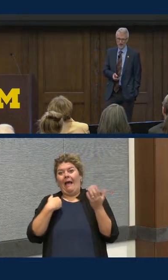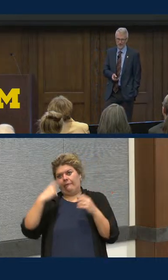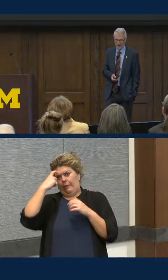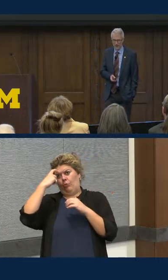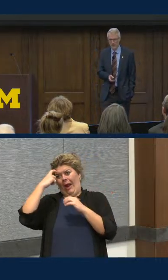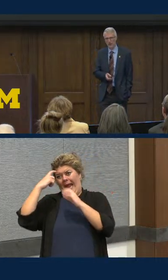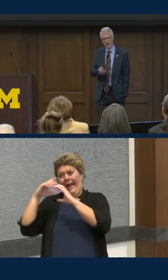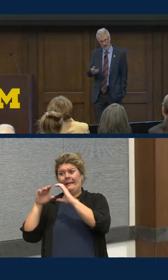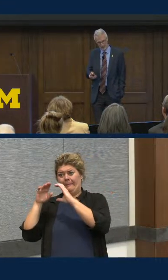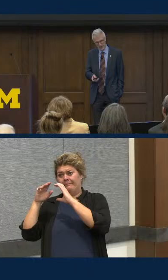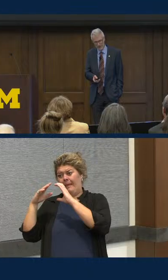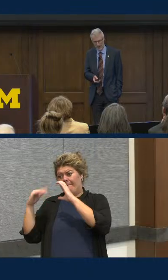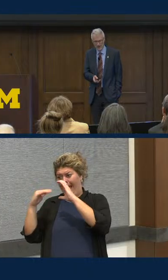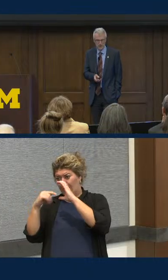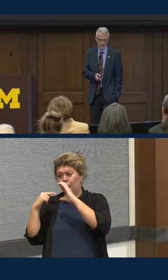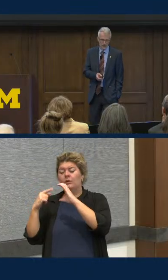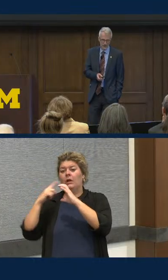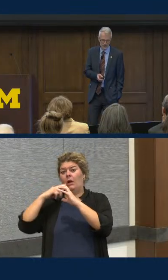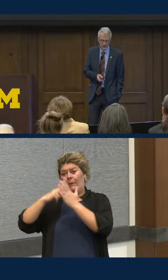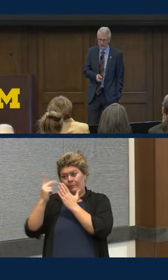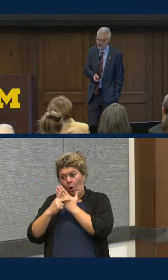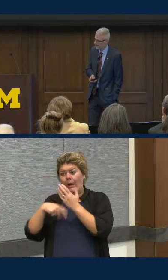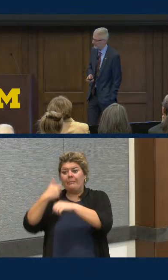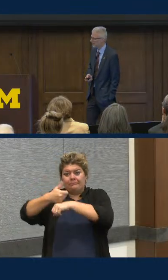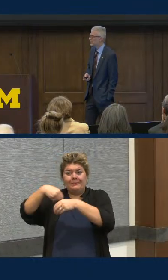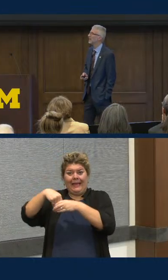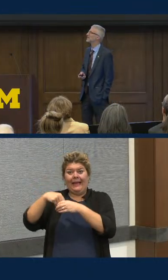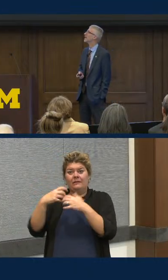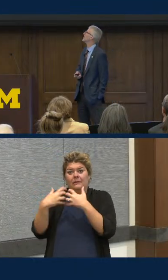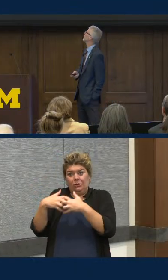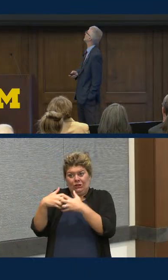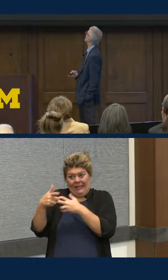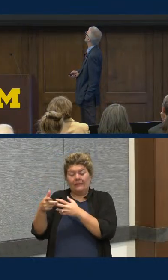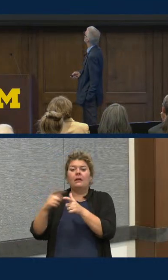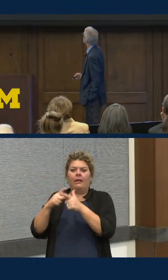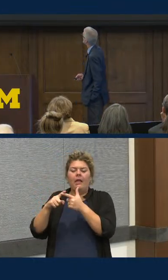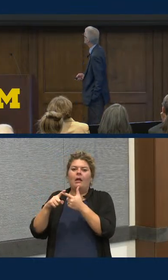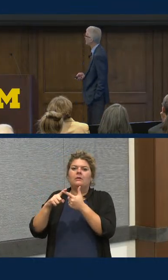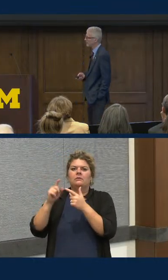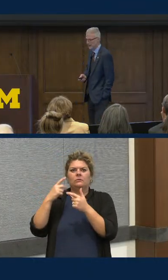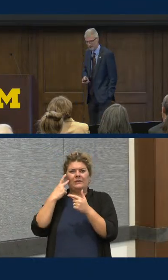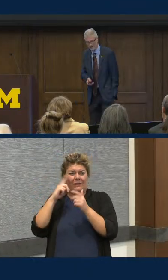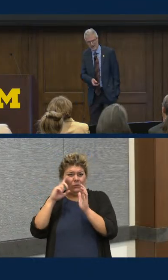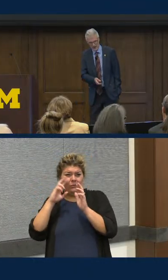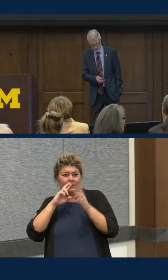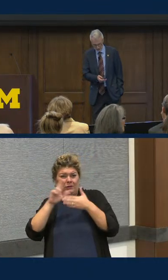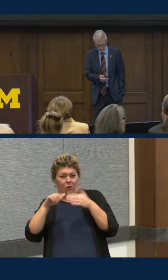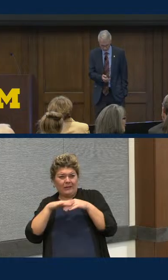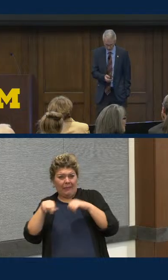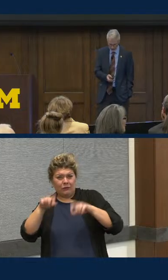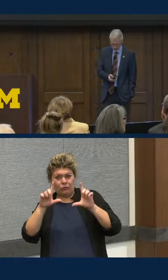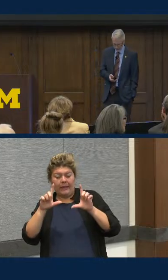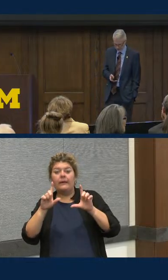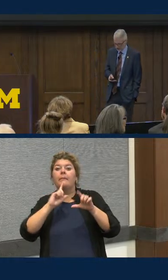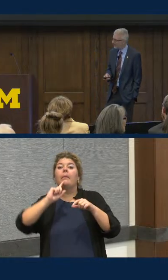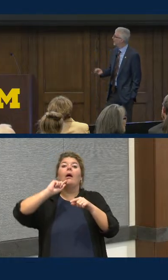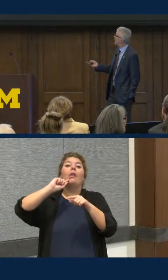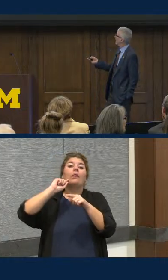the scanner prospeculatively and have some results here. I don't know if you can see on the